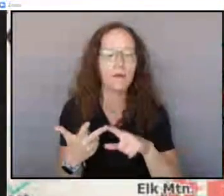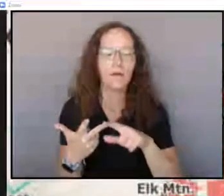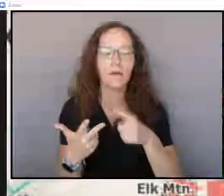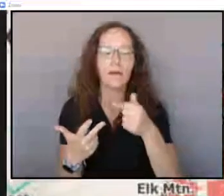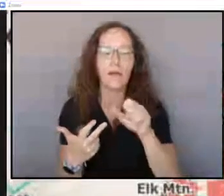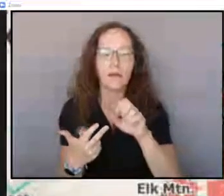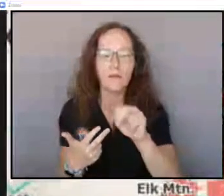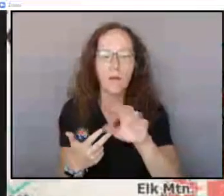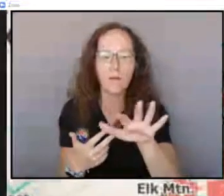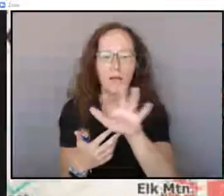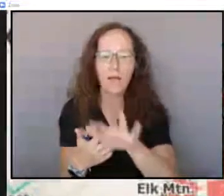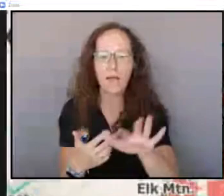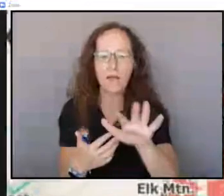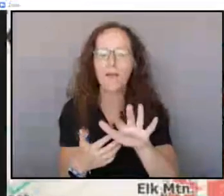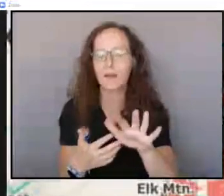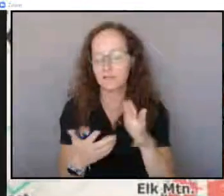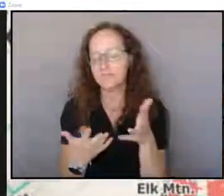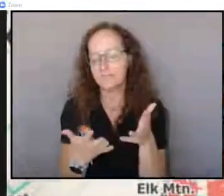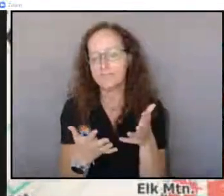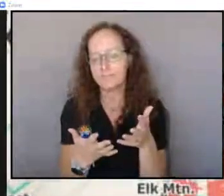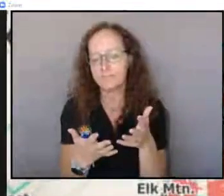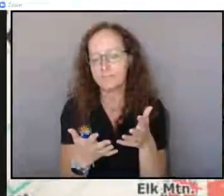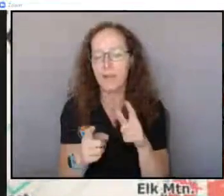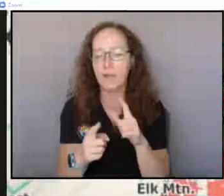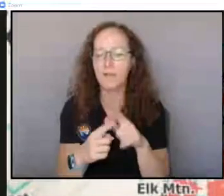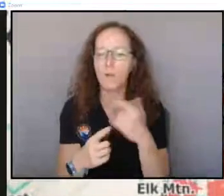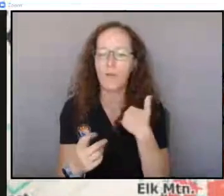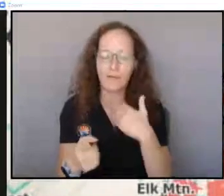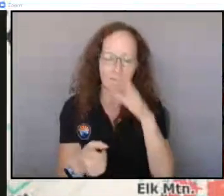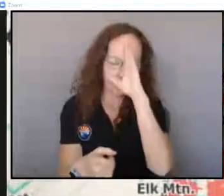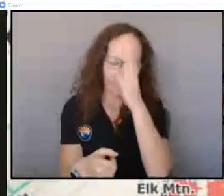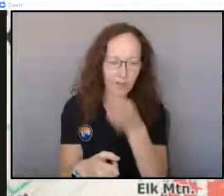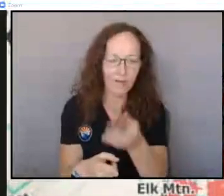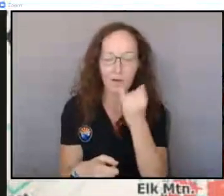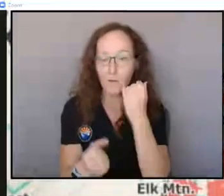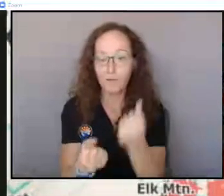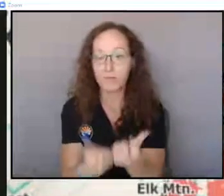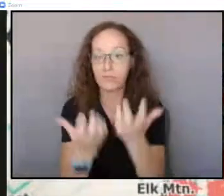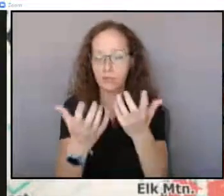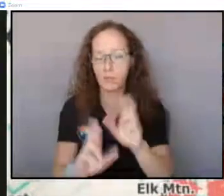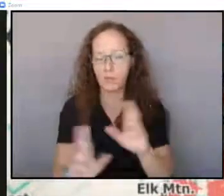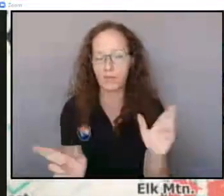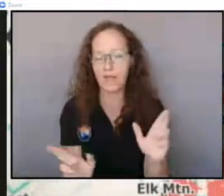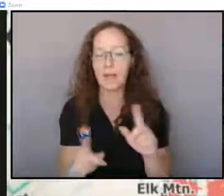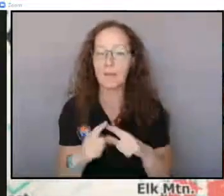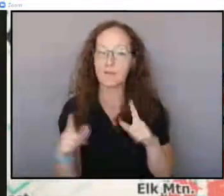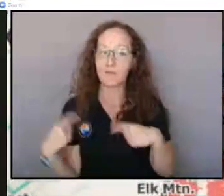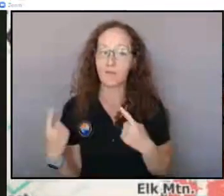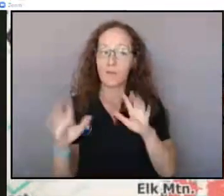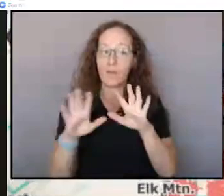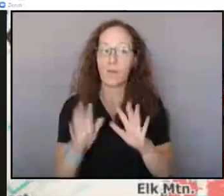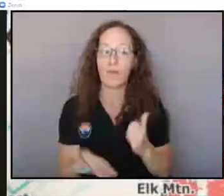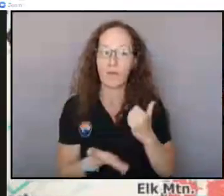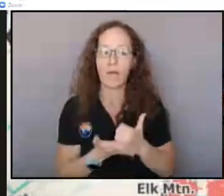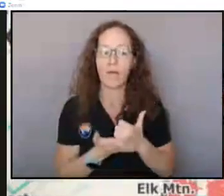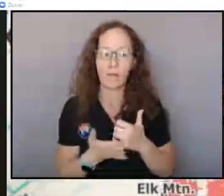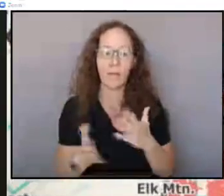IT'S BEEN A LOT COOLER AND MOISTER, SO WE DO SUSPECT THAT AS THE DAYS GO ON AND THINGS HEAT UP, THAT THAT